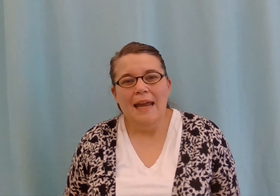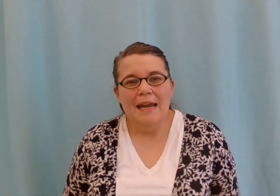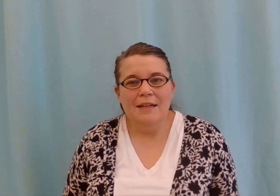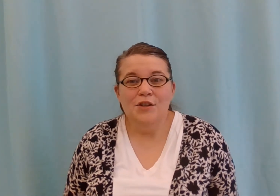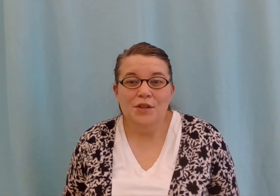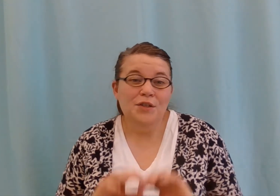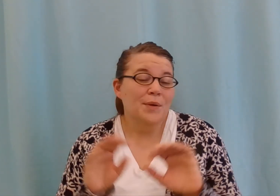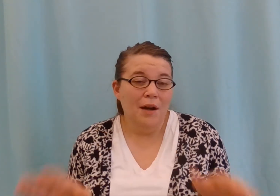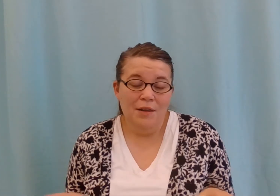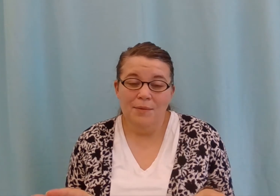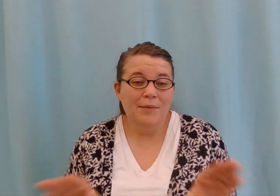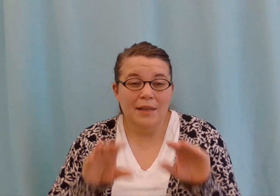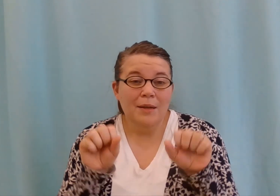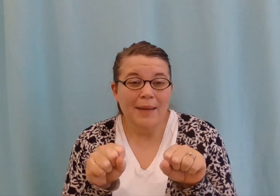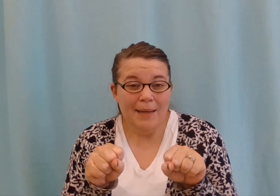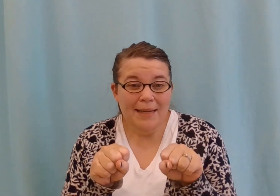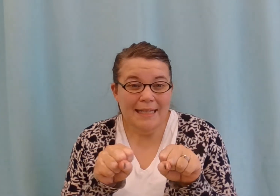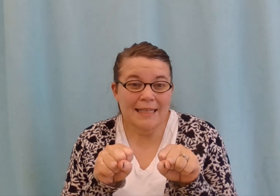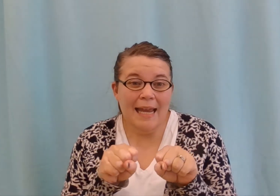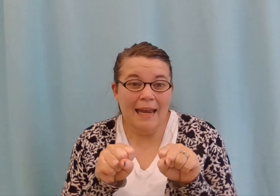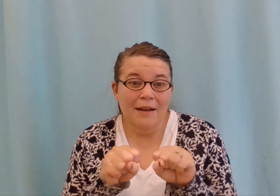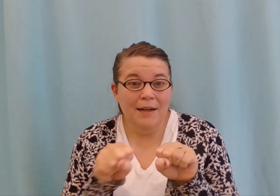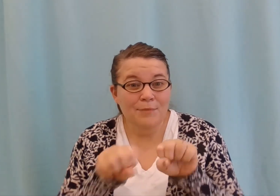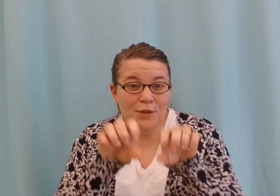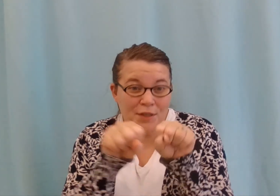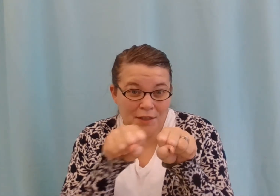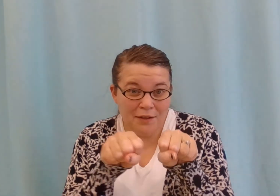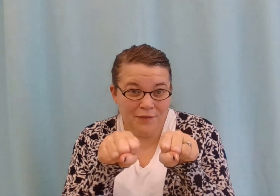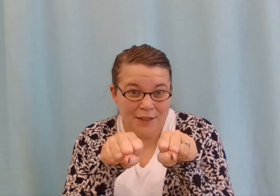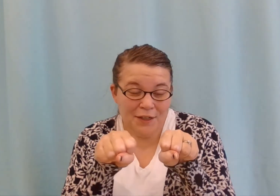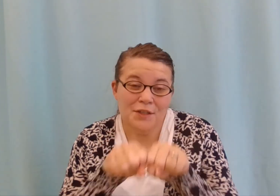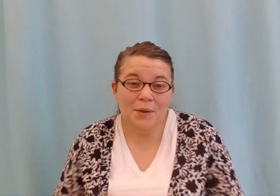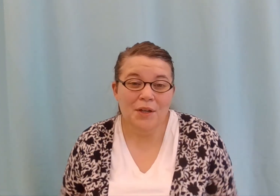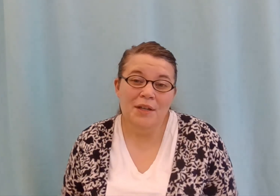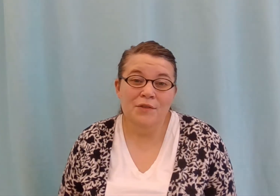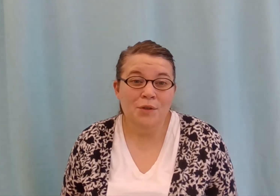And you can do it all the way with little babies, use their little fingers, or you can even do it